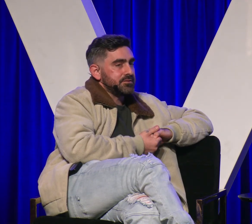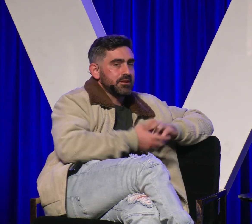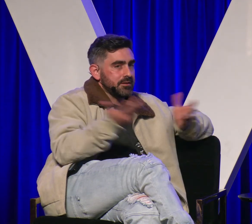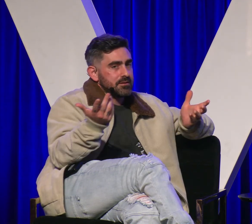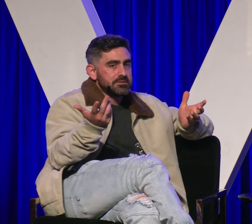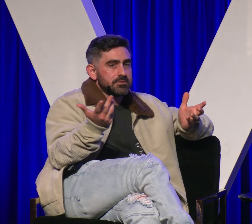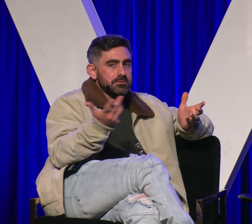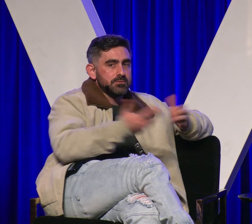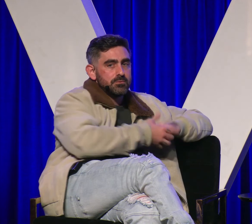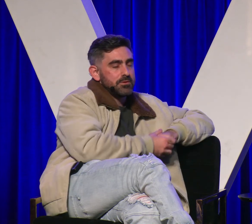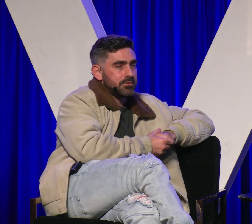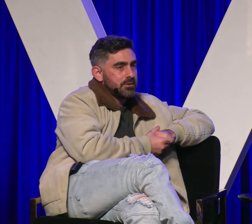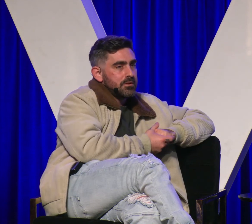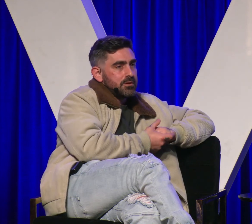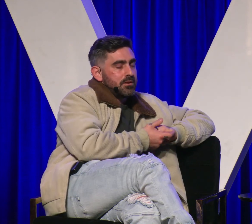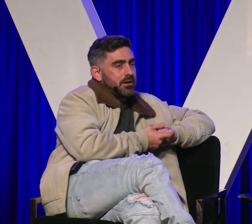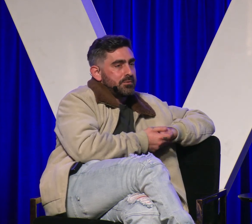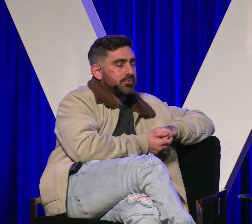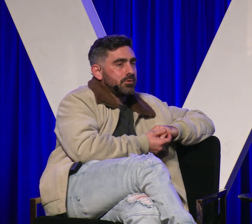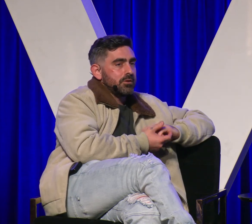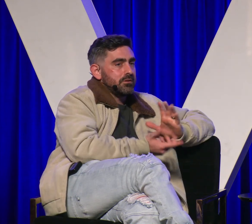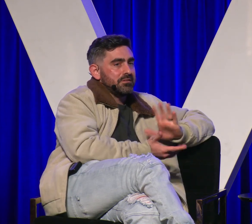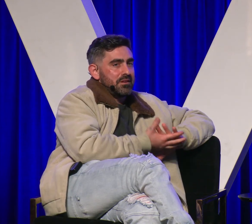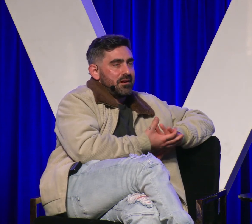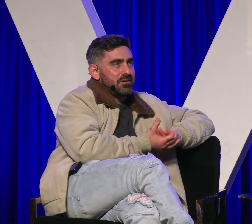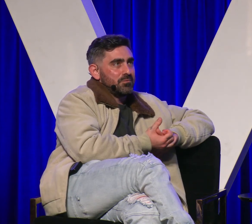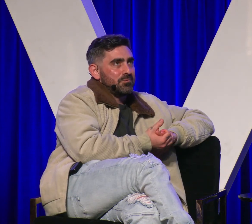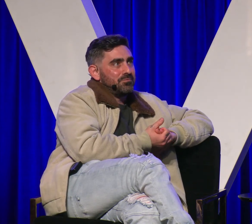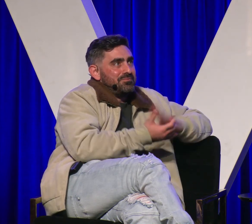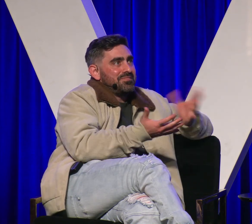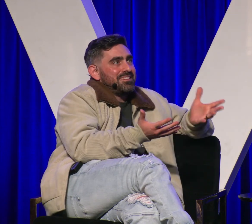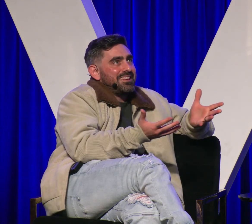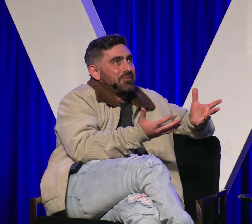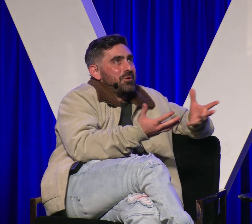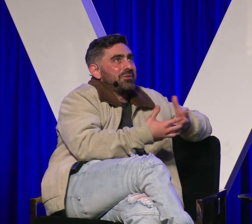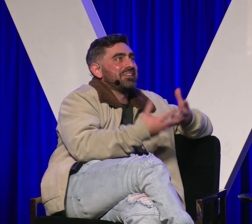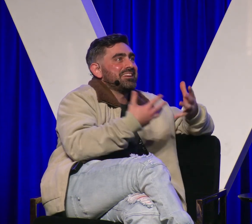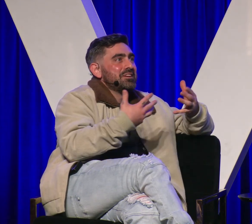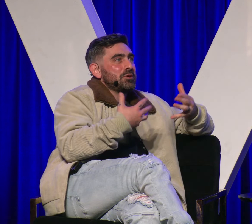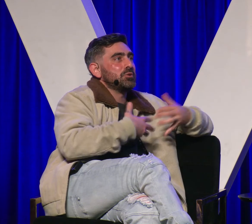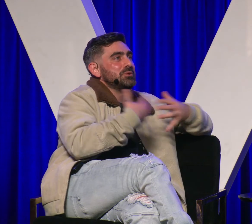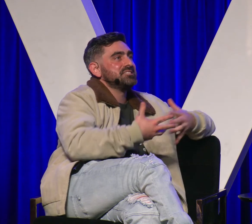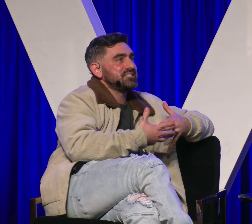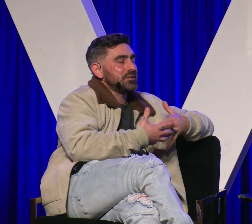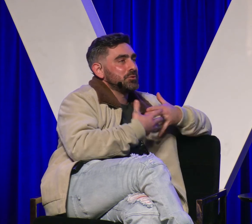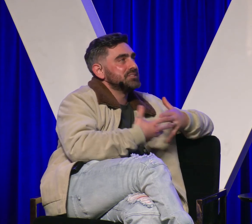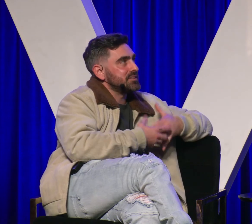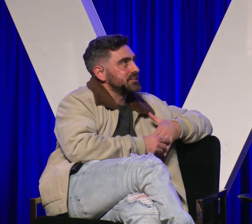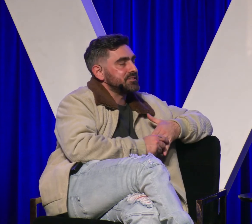like I touched on with before, like who is it that's